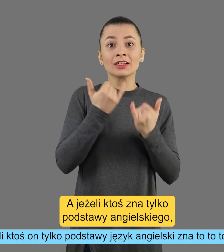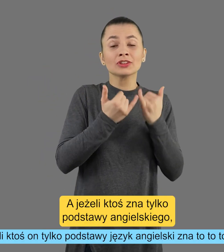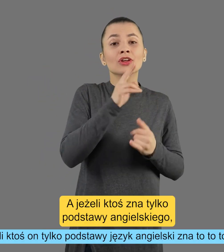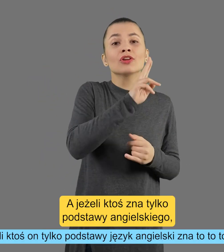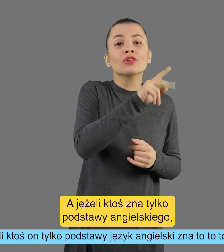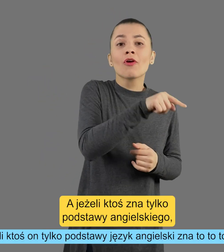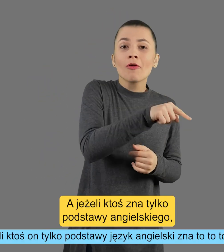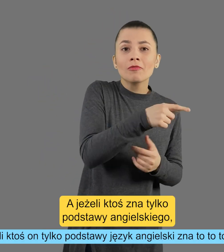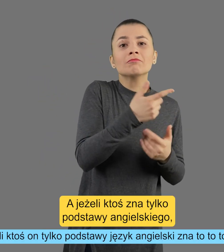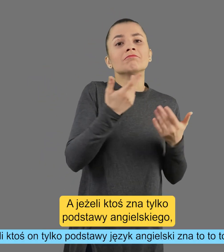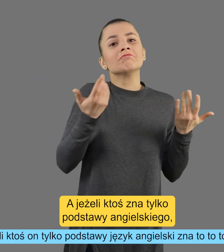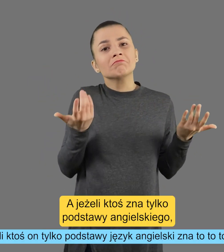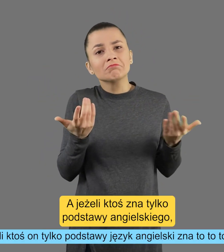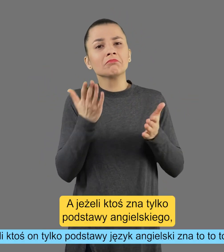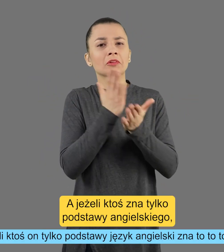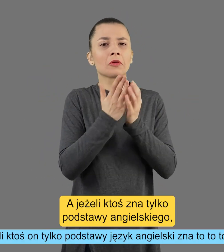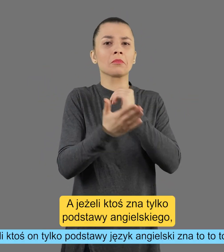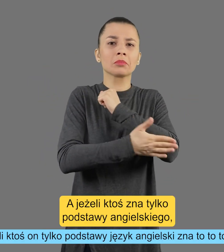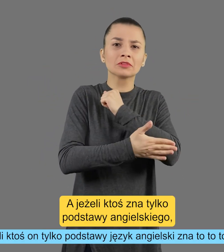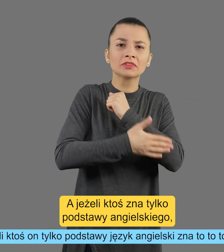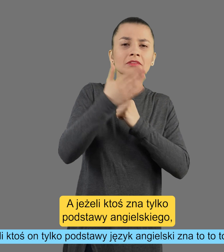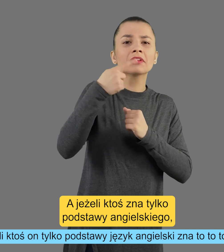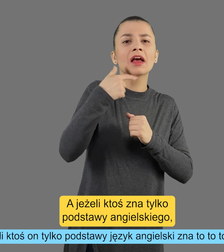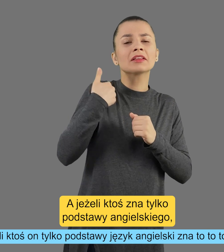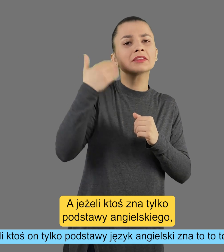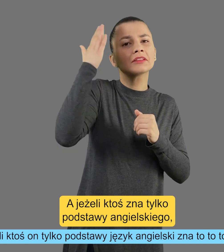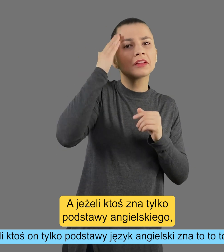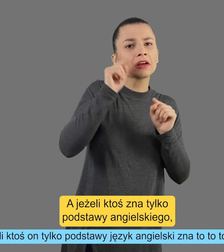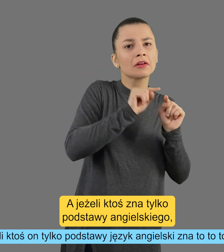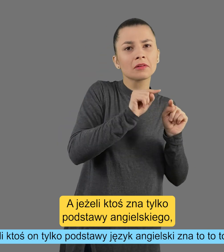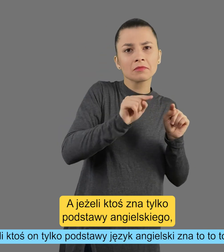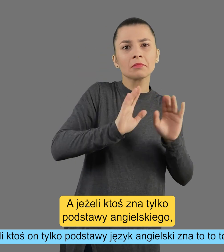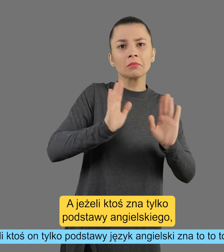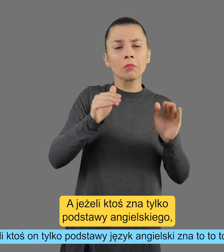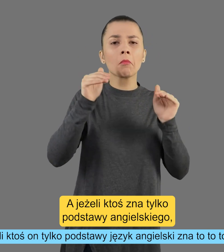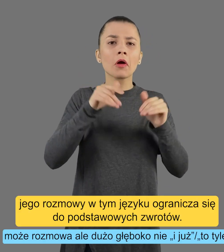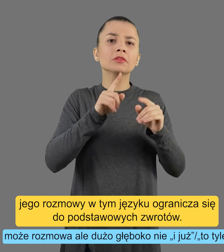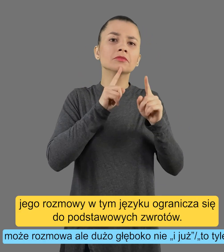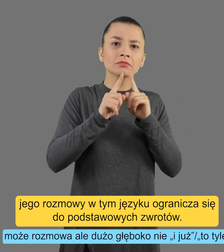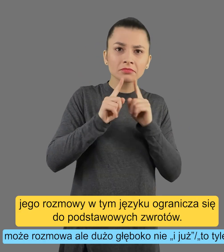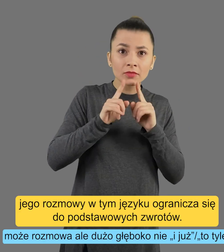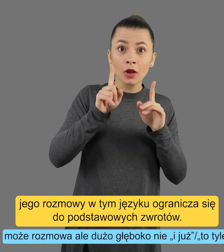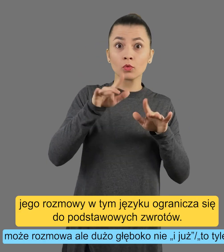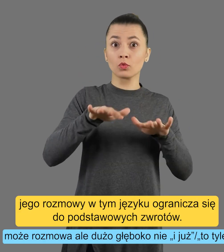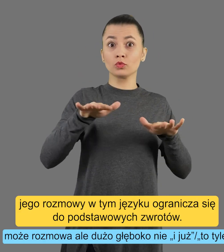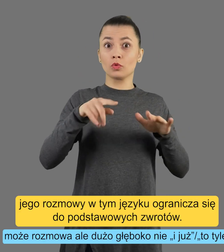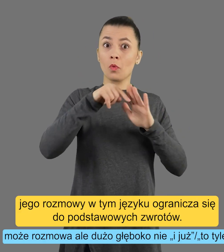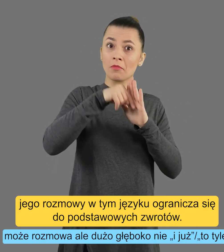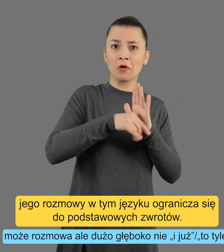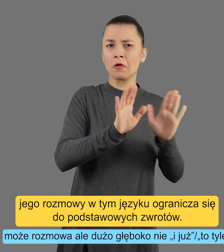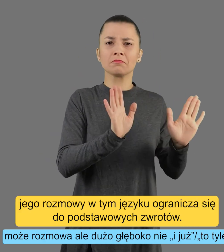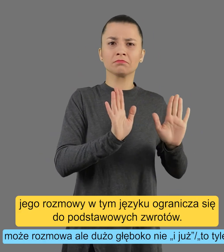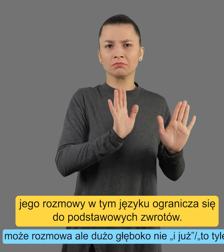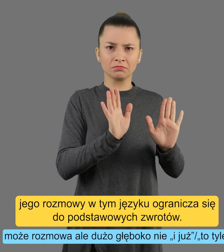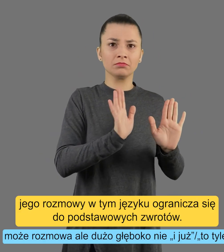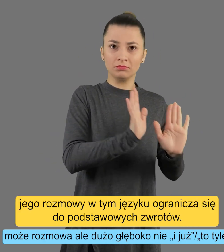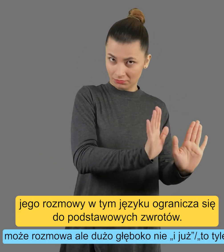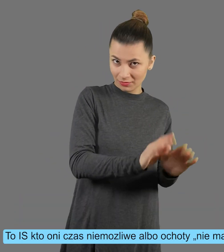And if someone only knows the basics of English, their conversations in English are limited to basic phrases.